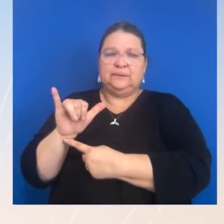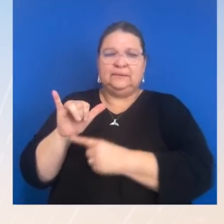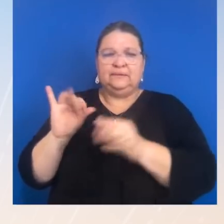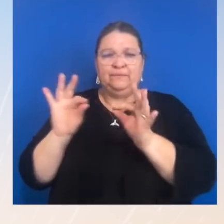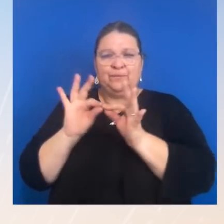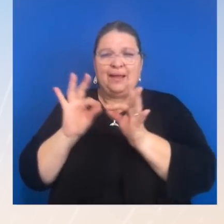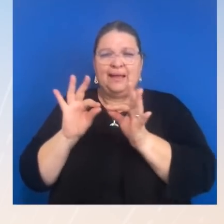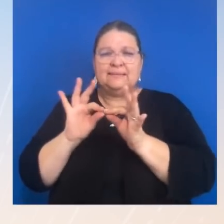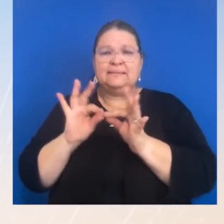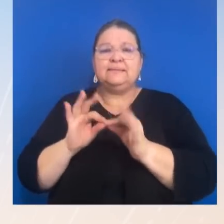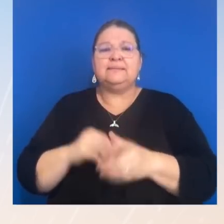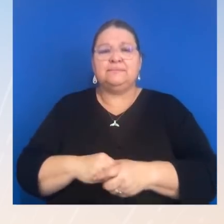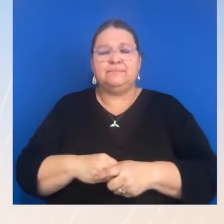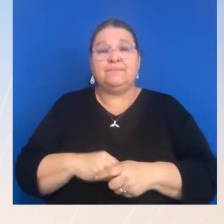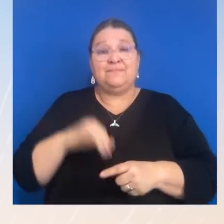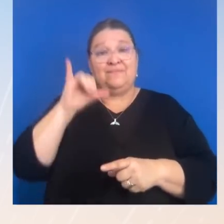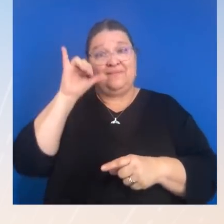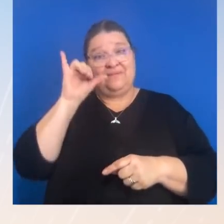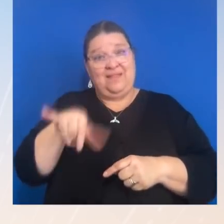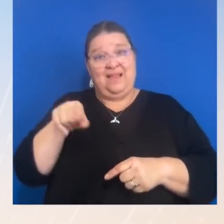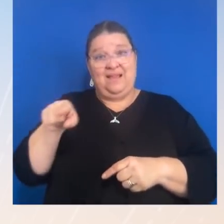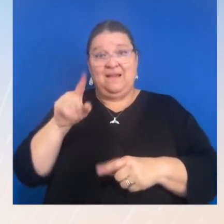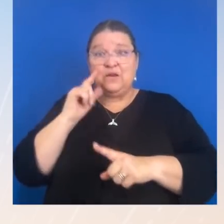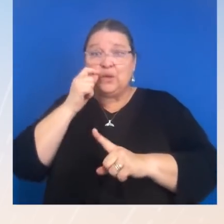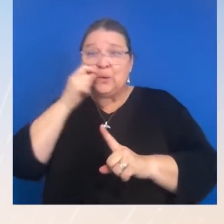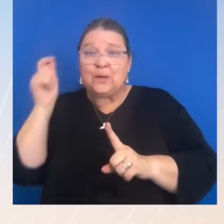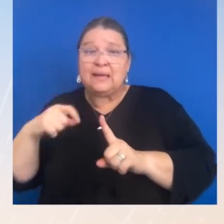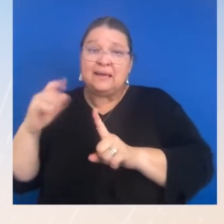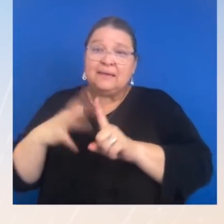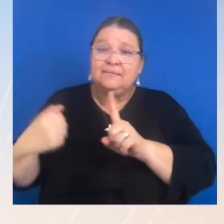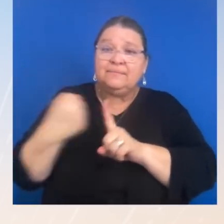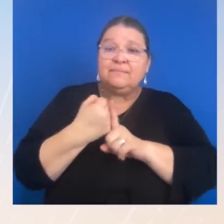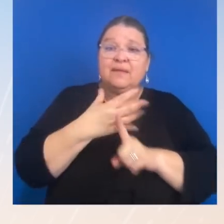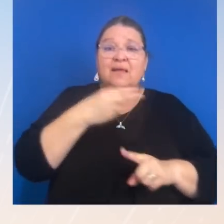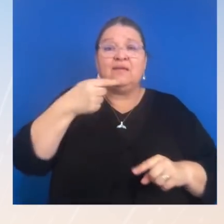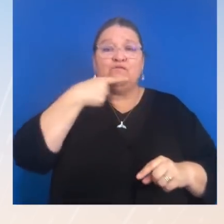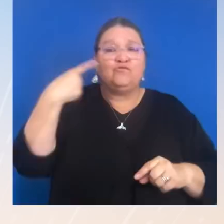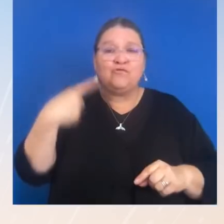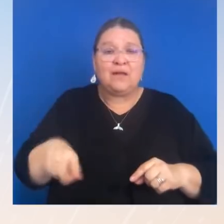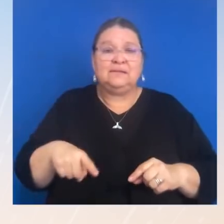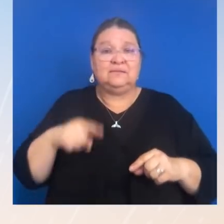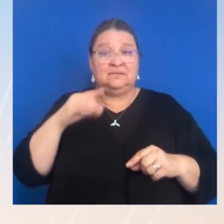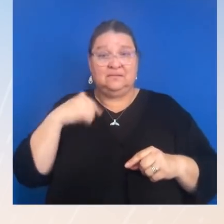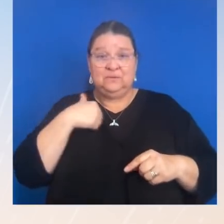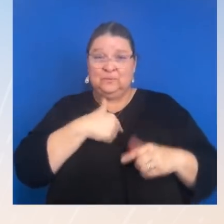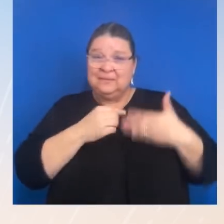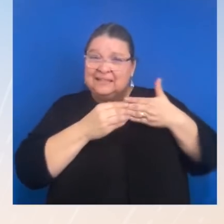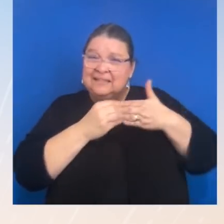is leading the world in responding to that and looking at every option possible, including coordinating a strate- --